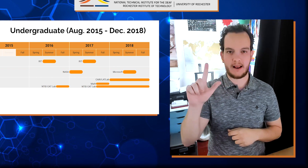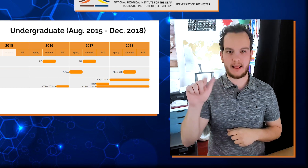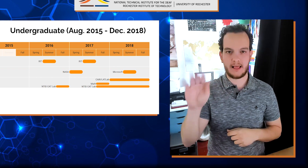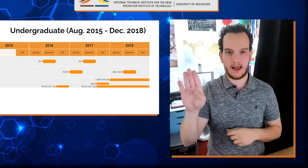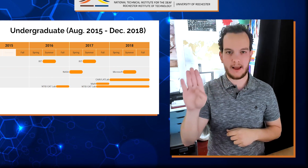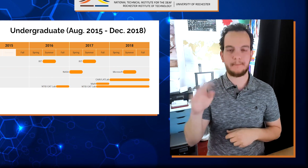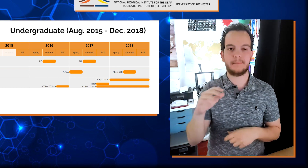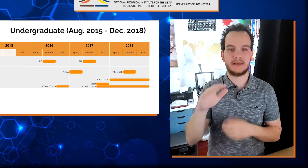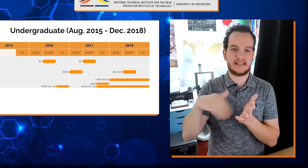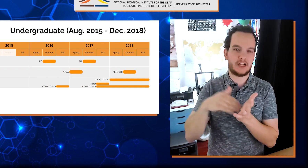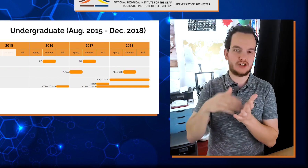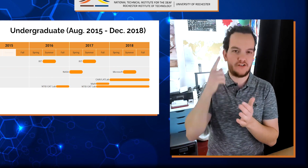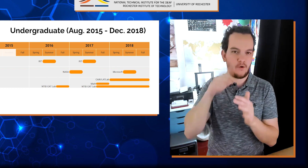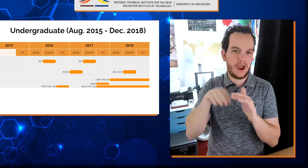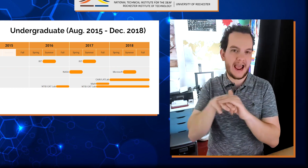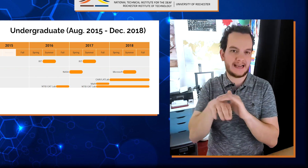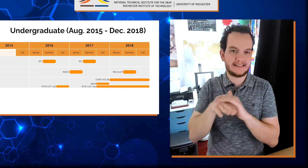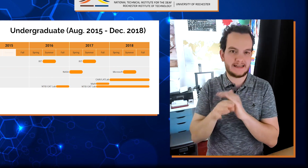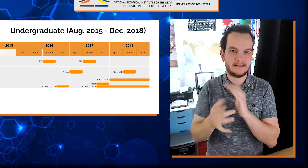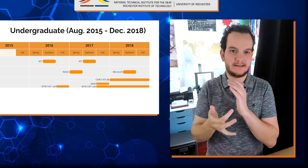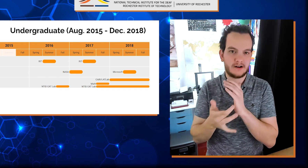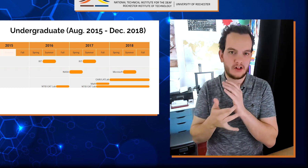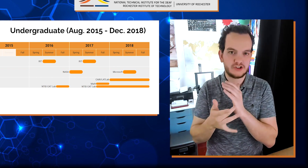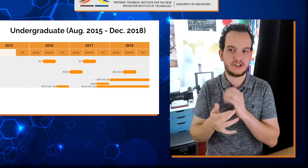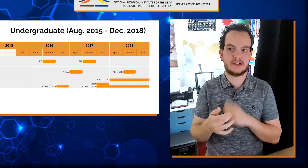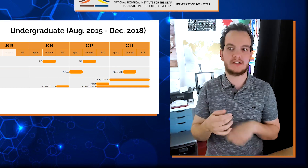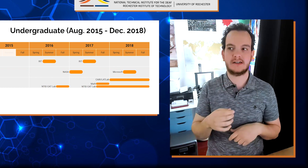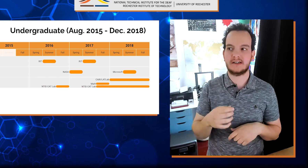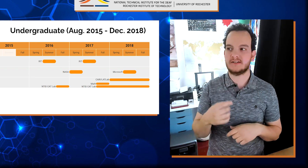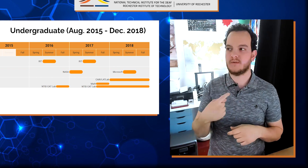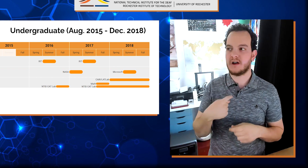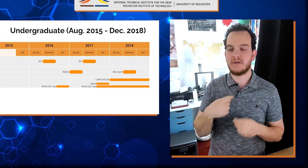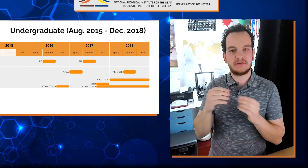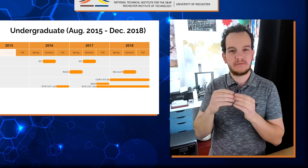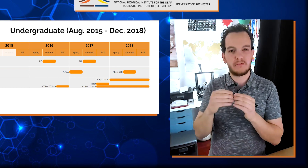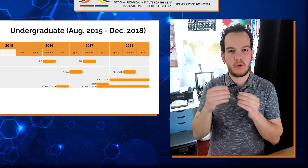I was in the Center for Access Technology, or CAT, lab.